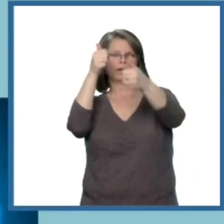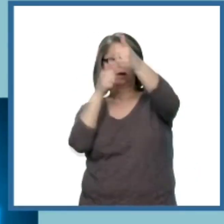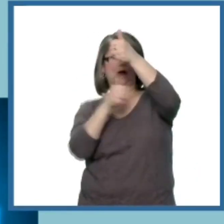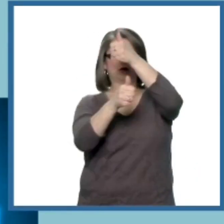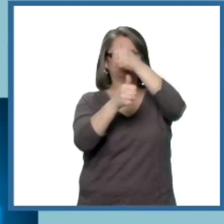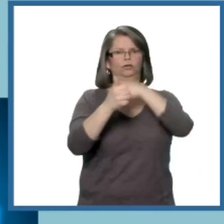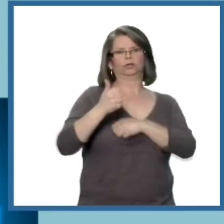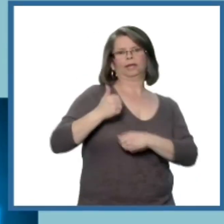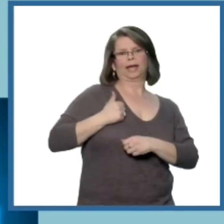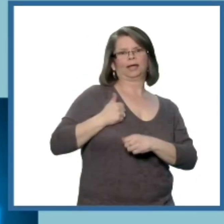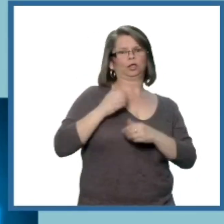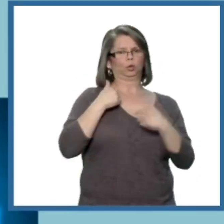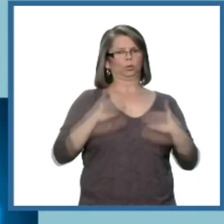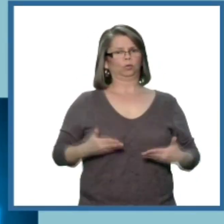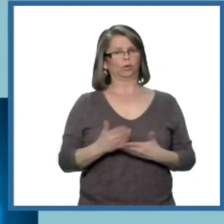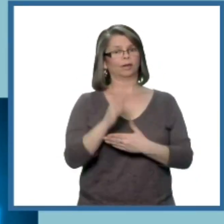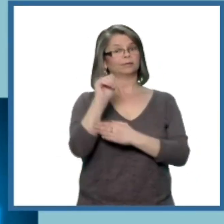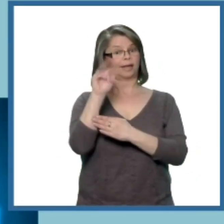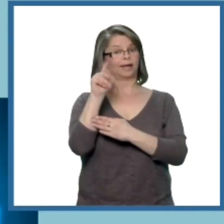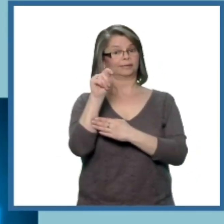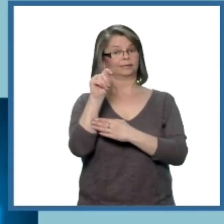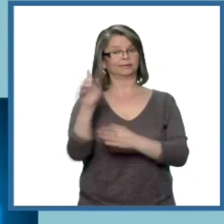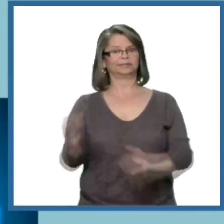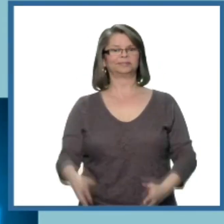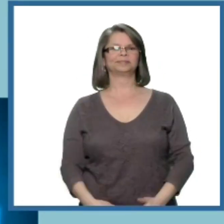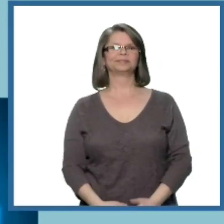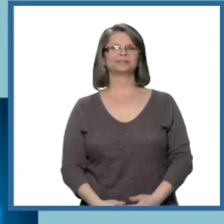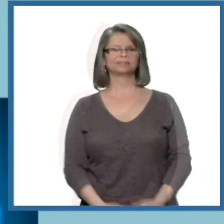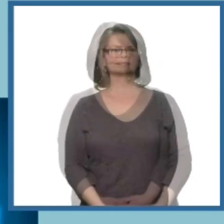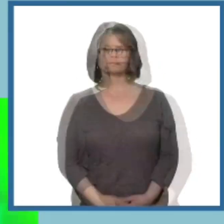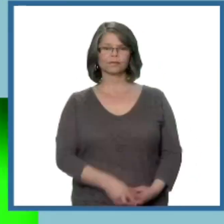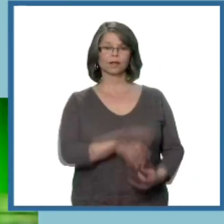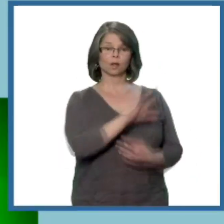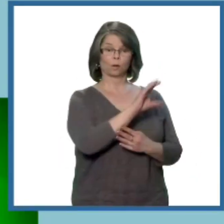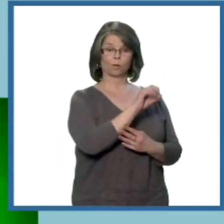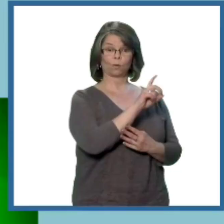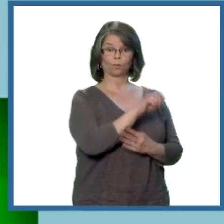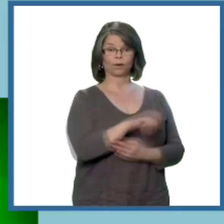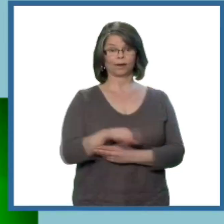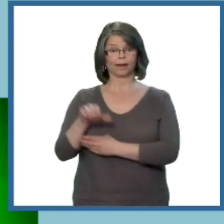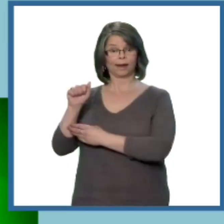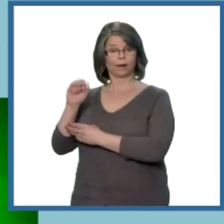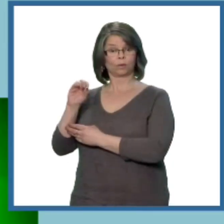Under the Code, when a person with a disability needs accommodation, there is a duty to accommodate.